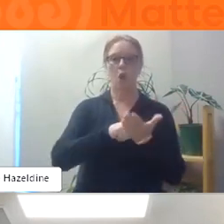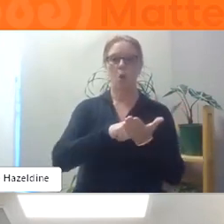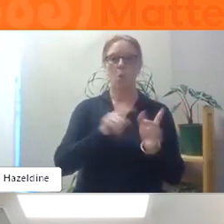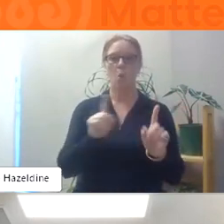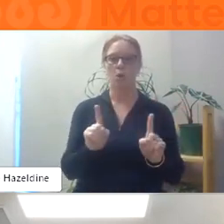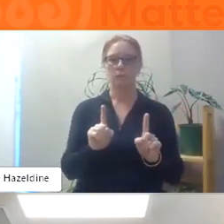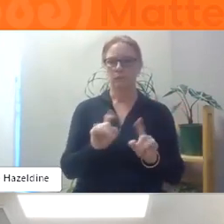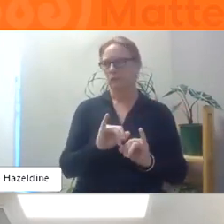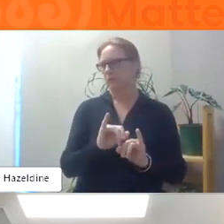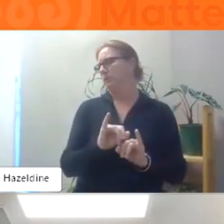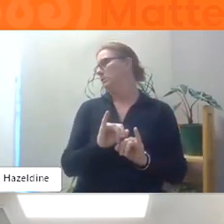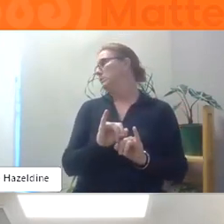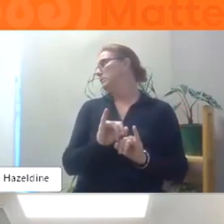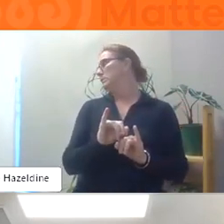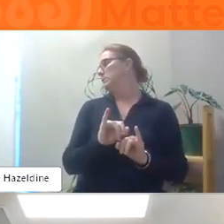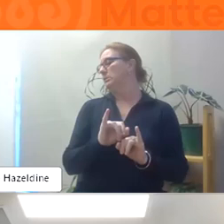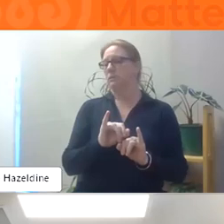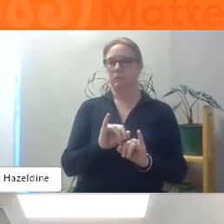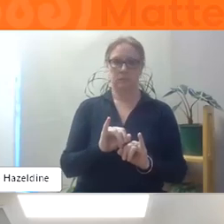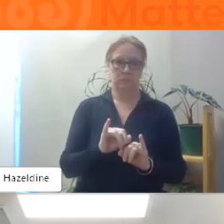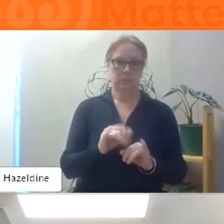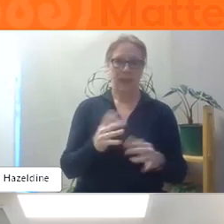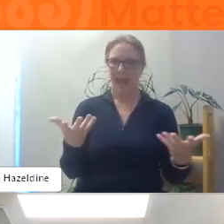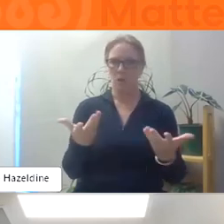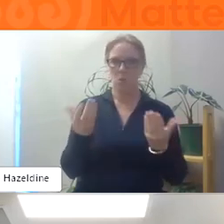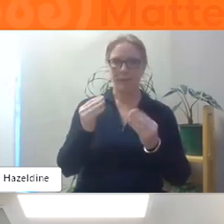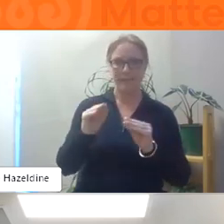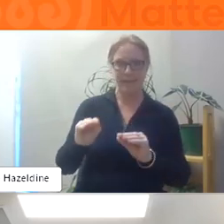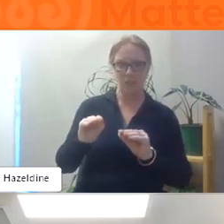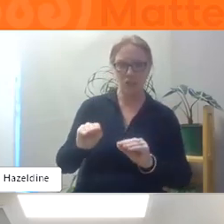if I could put it that way. How can we teach and enact what we